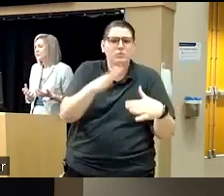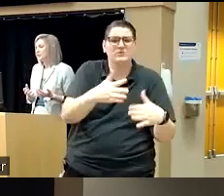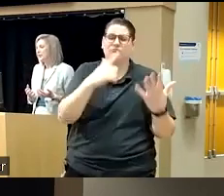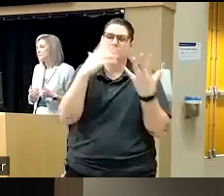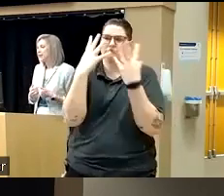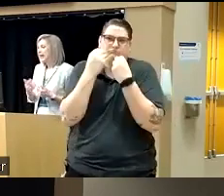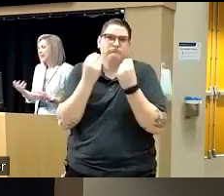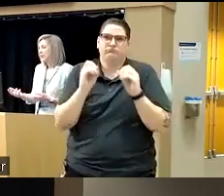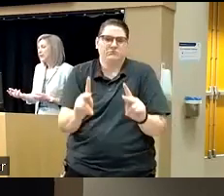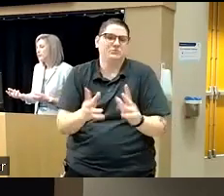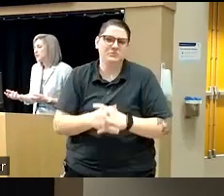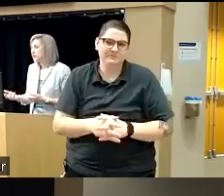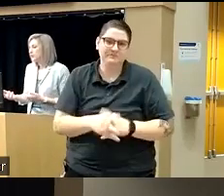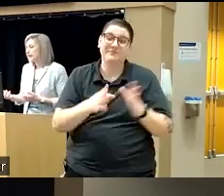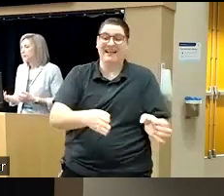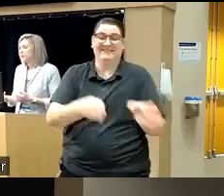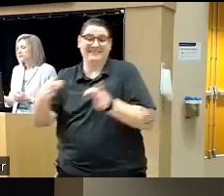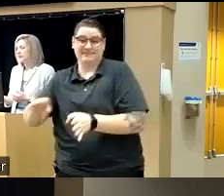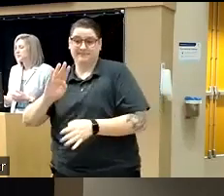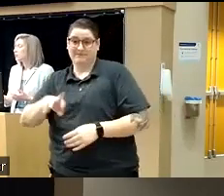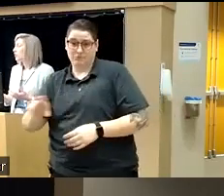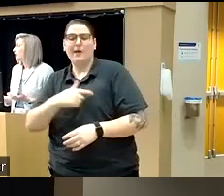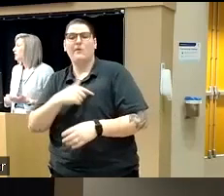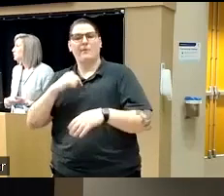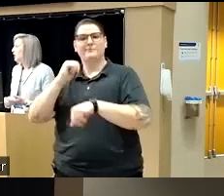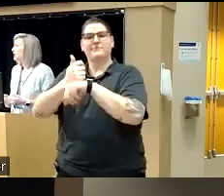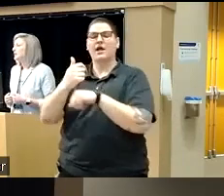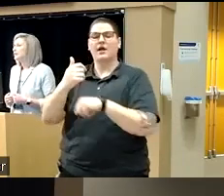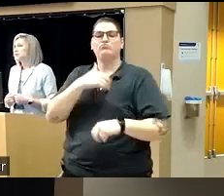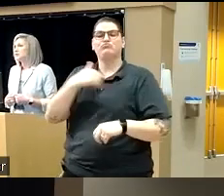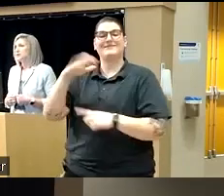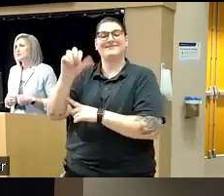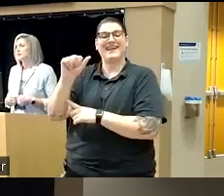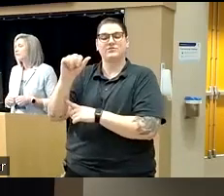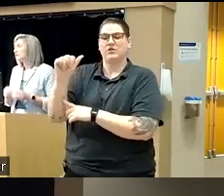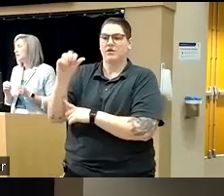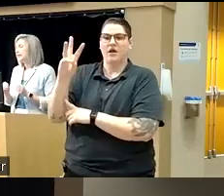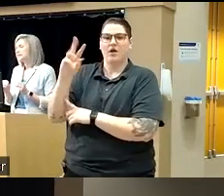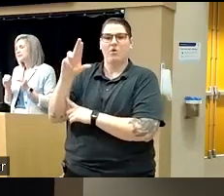opportunity and then we also created a breast cancer awareness walk and these are just a really